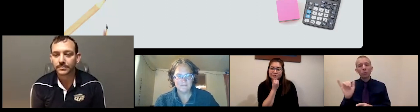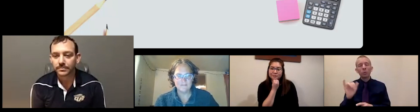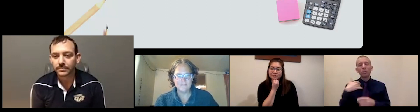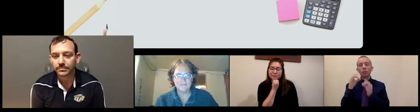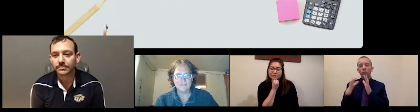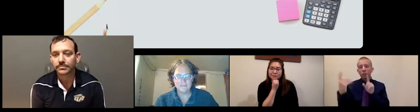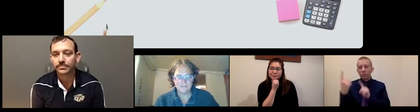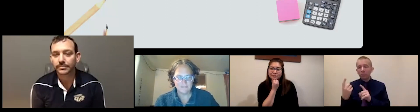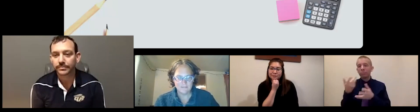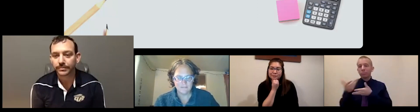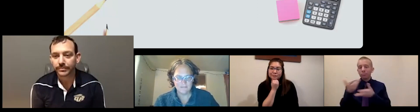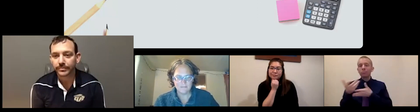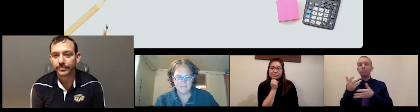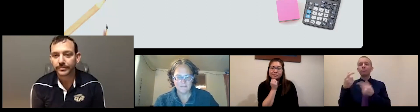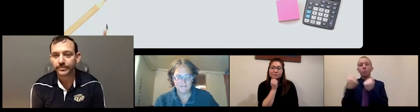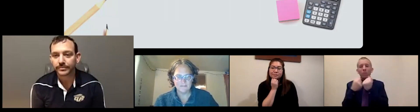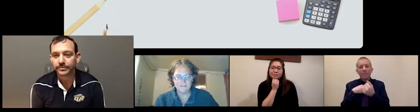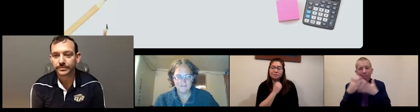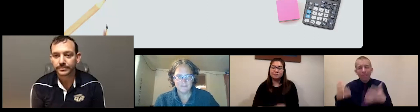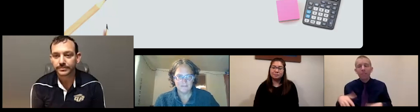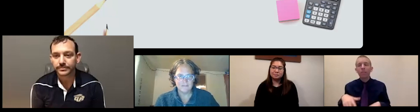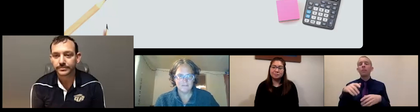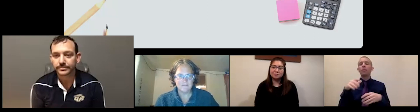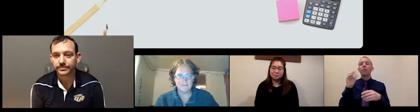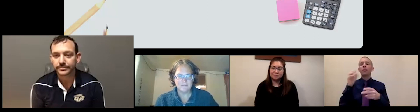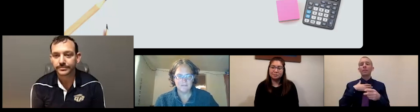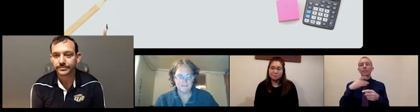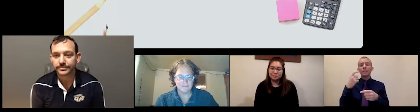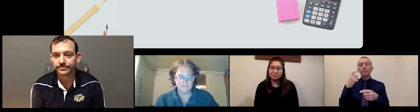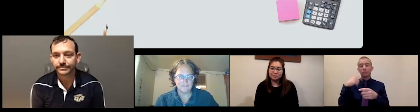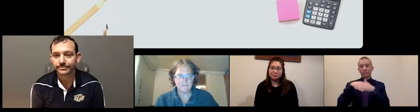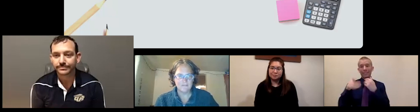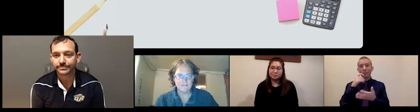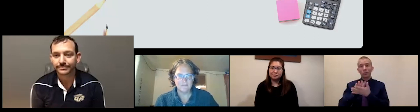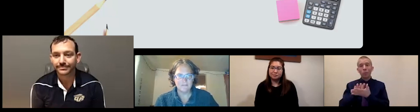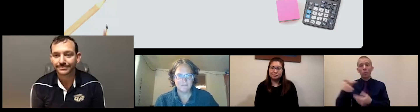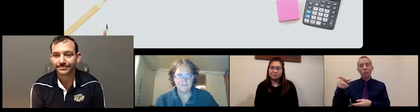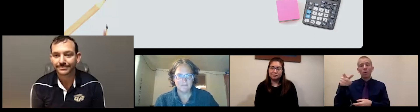Interpreters supported me a lot. In dentistry school, my teachers were my mentors too.